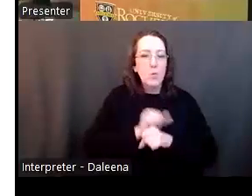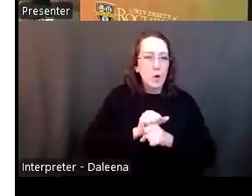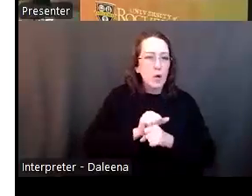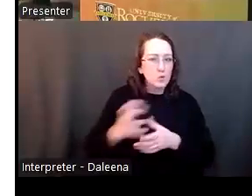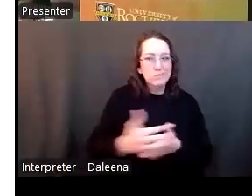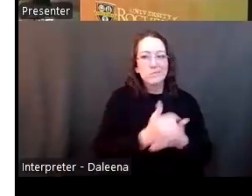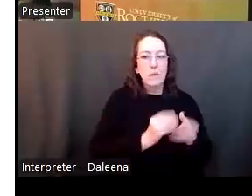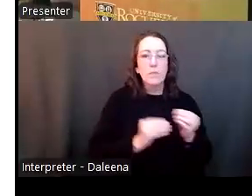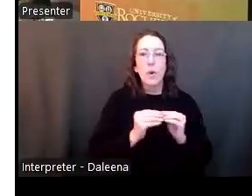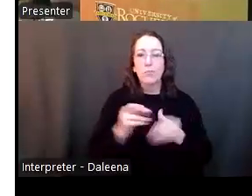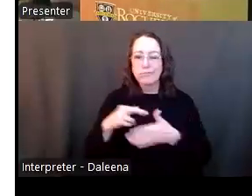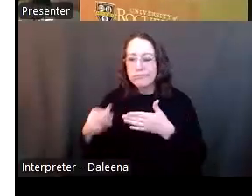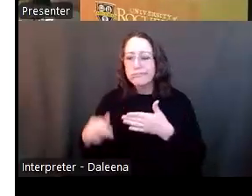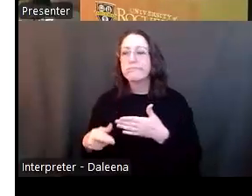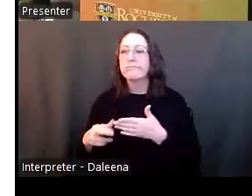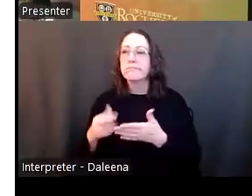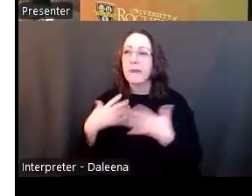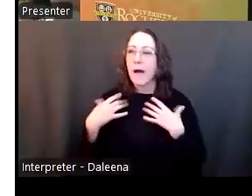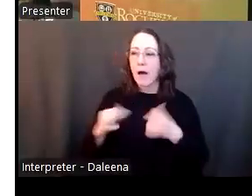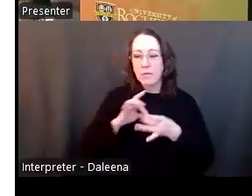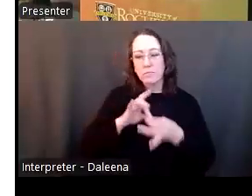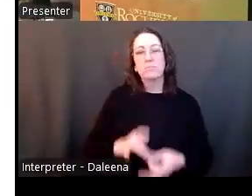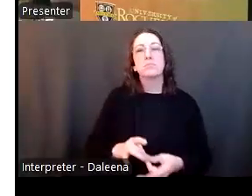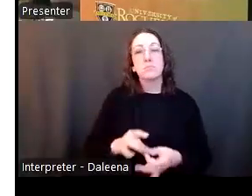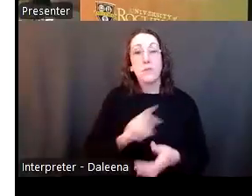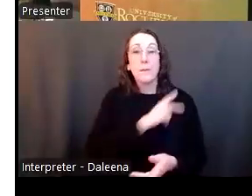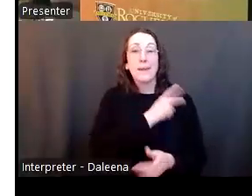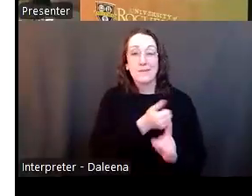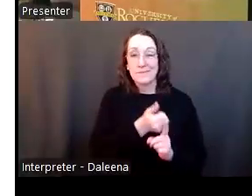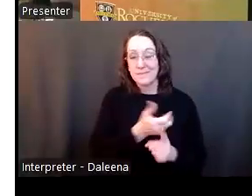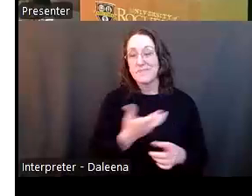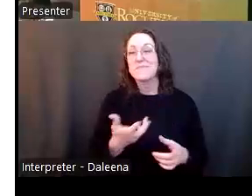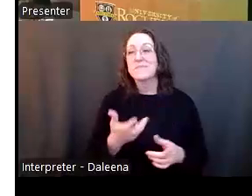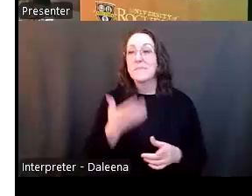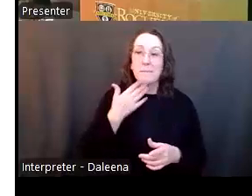in you know that are really health related for the patient so um is there better hemoglobin A1c